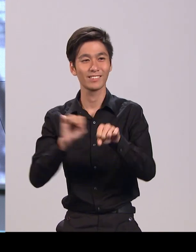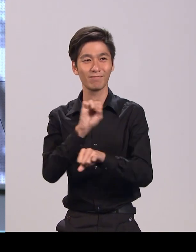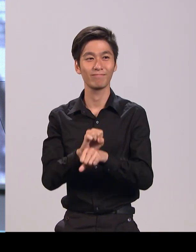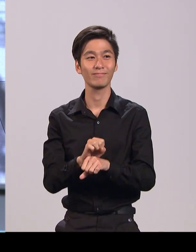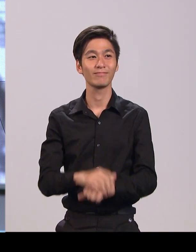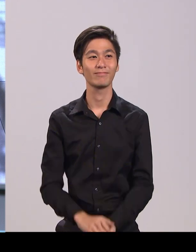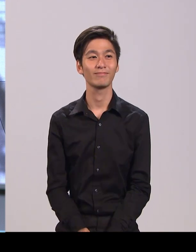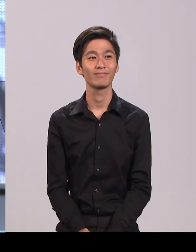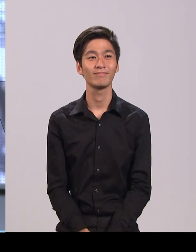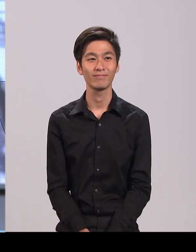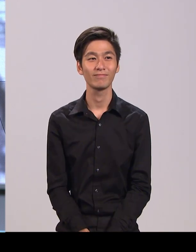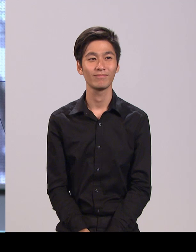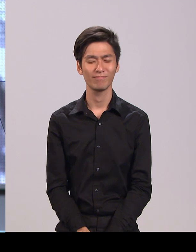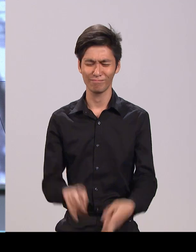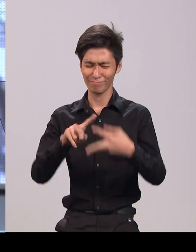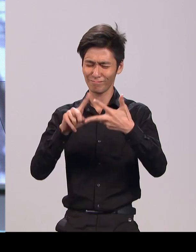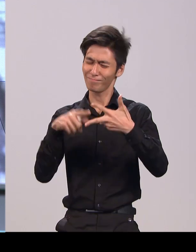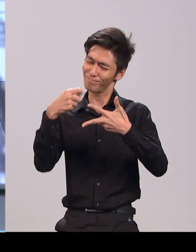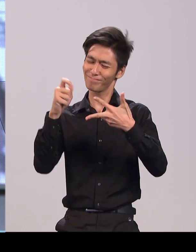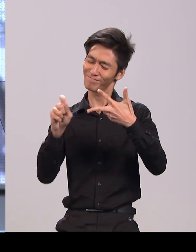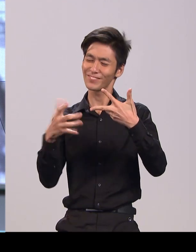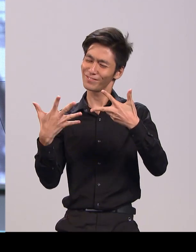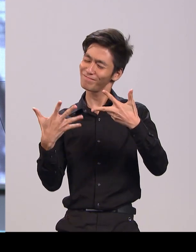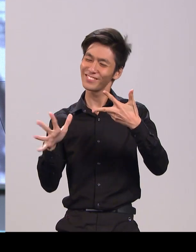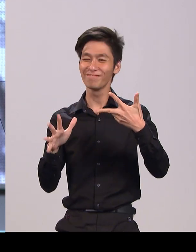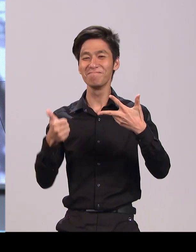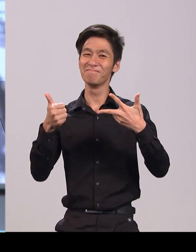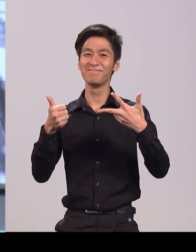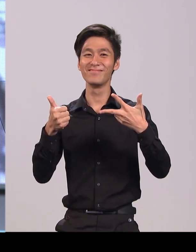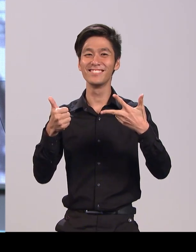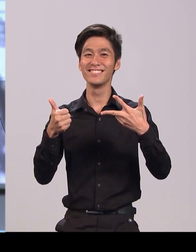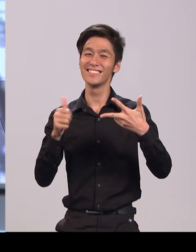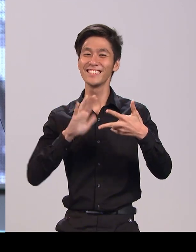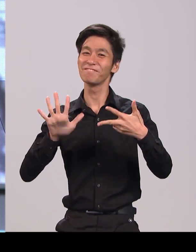And that if we have just these two wishes fulfilled, I think that is enough.